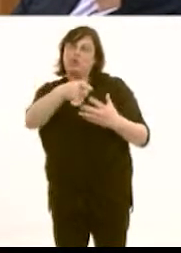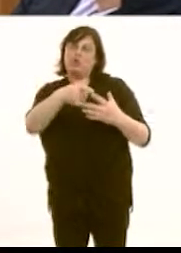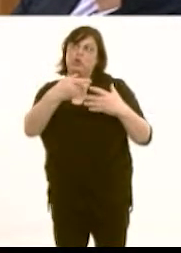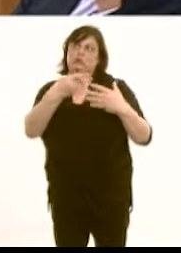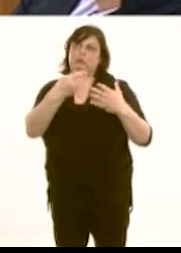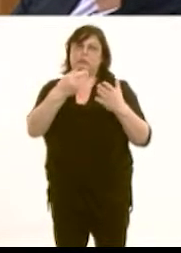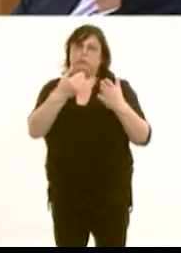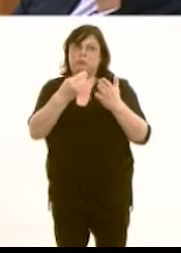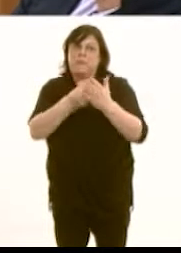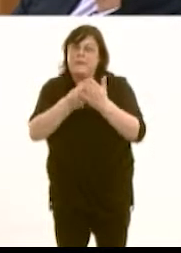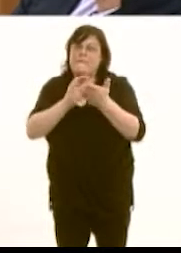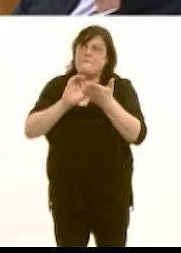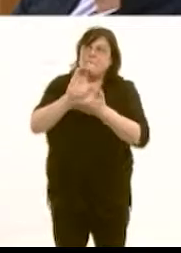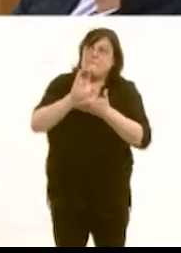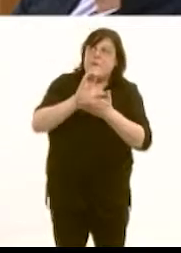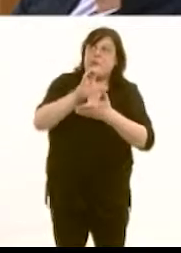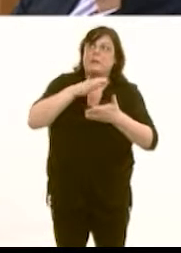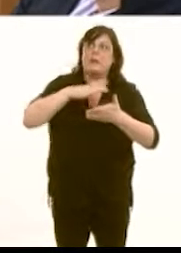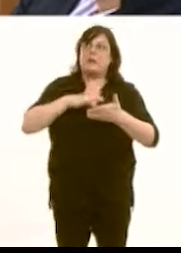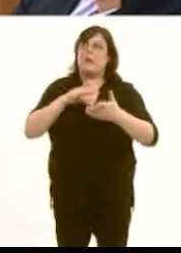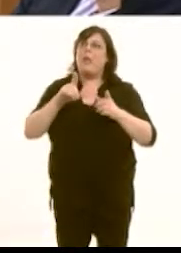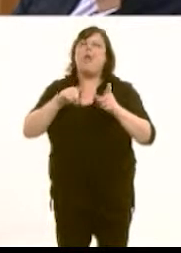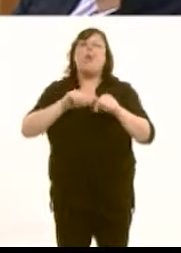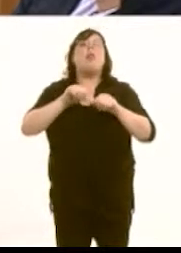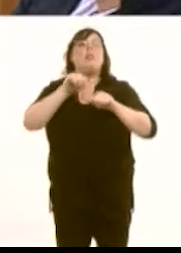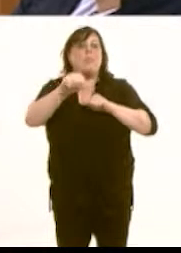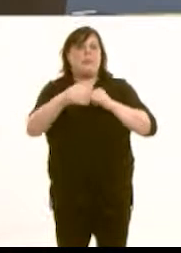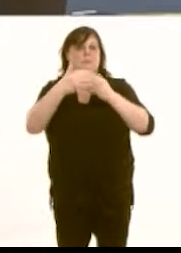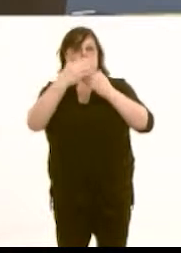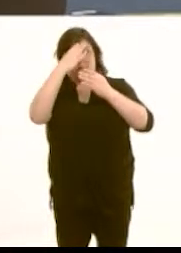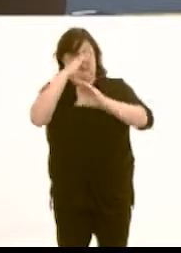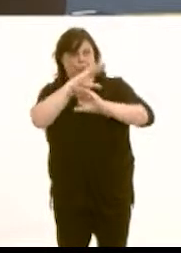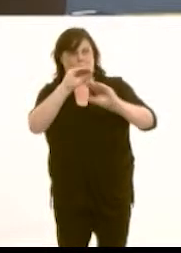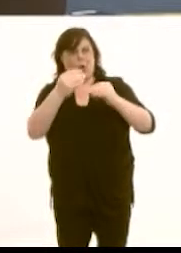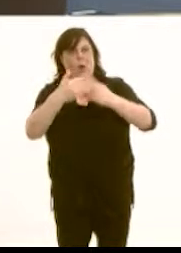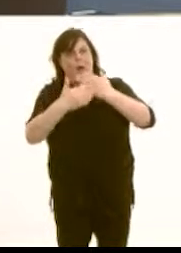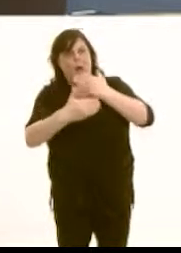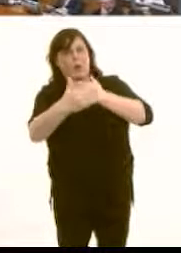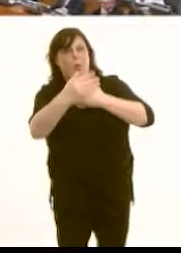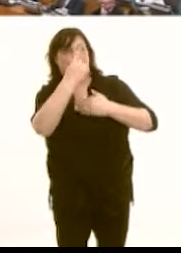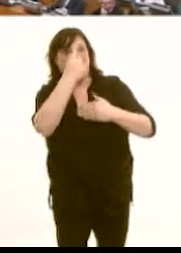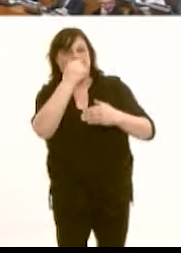with greater clarity a timescale for the future of the tunnel.